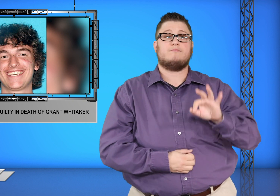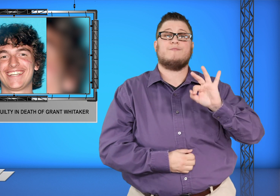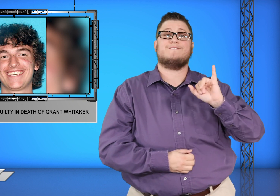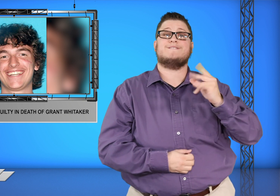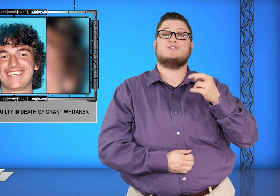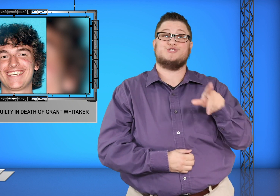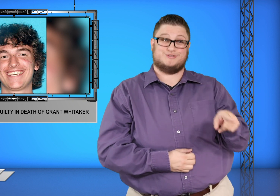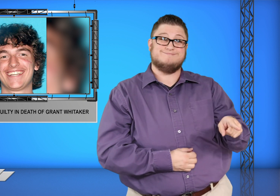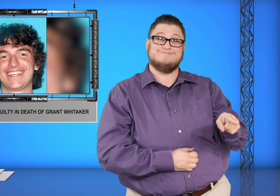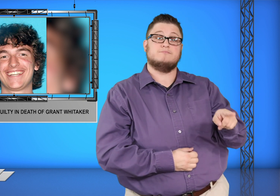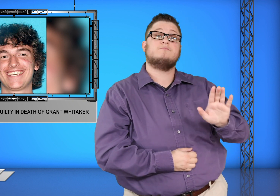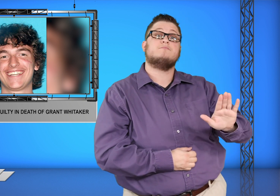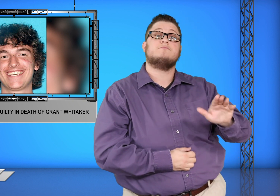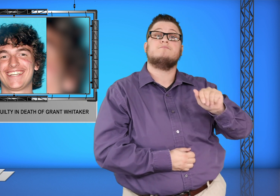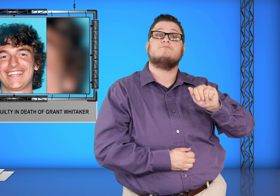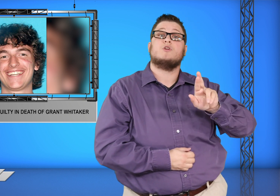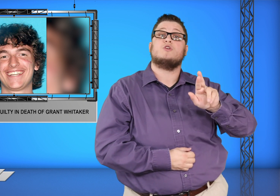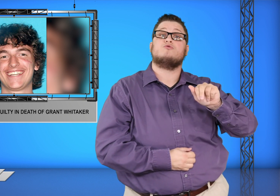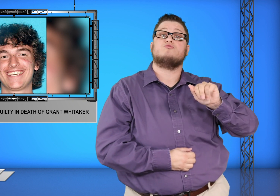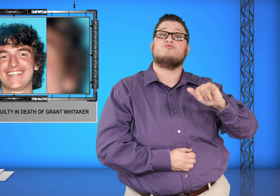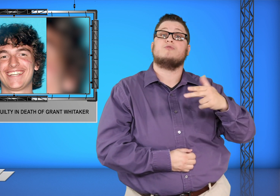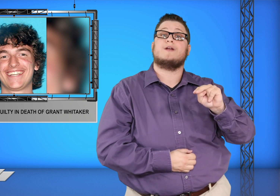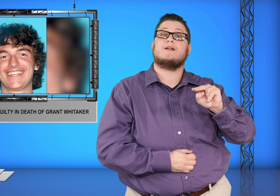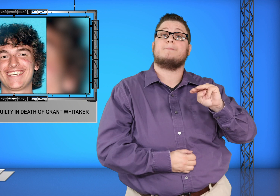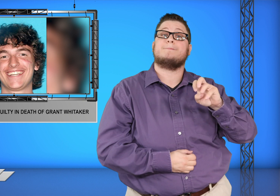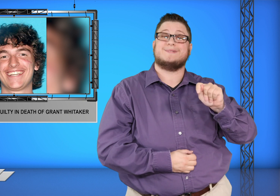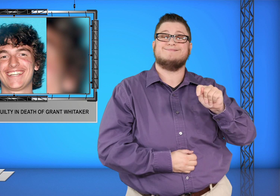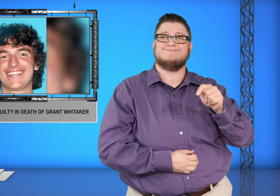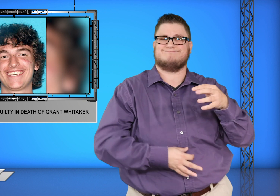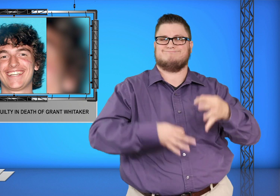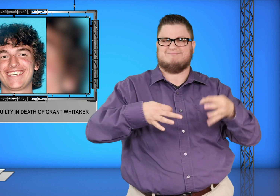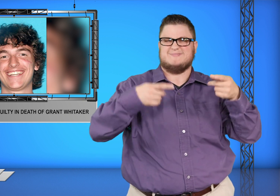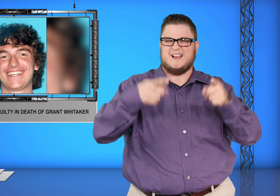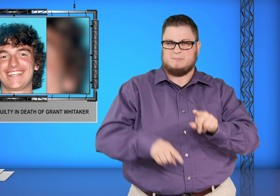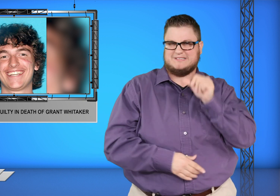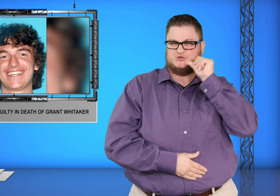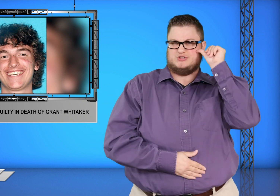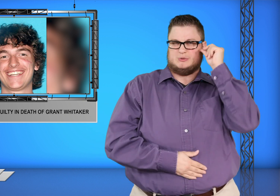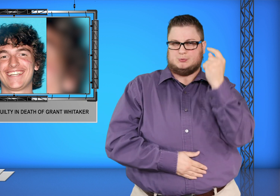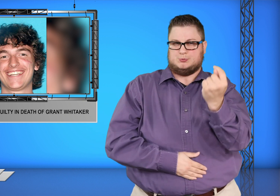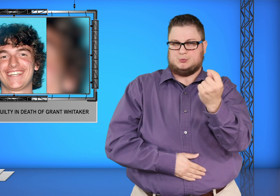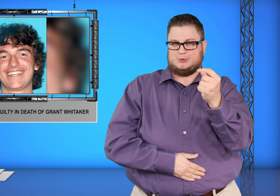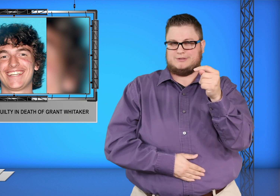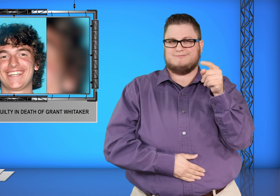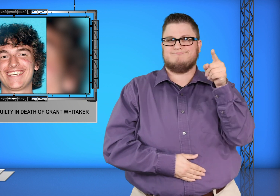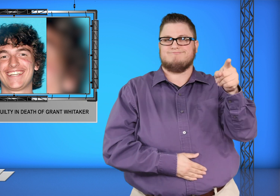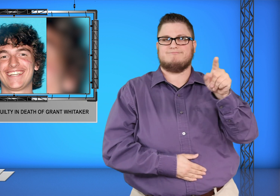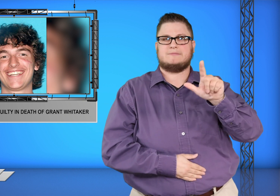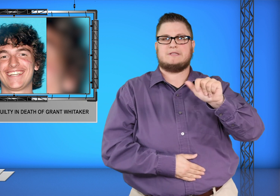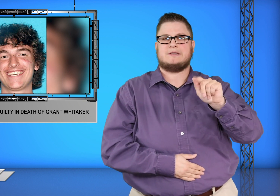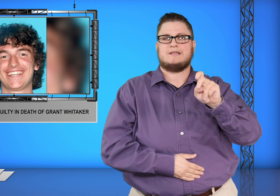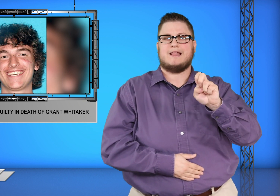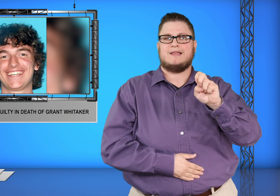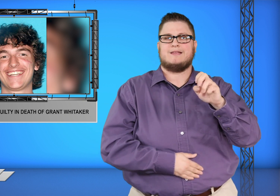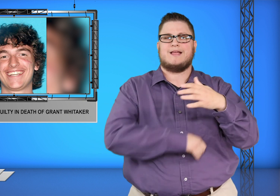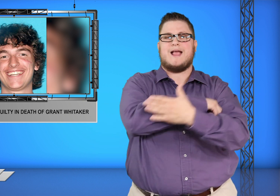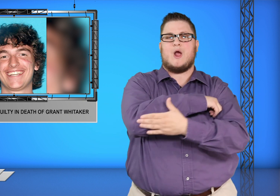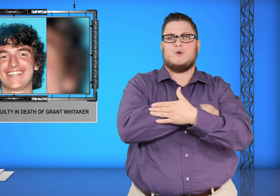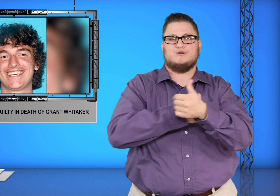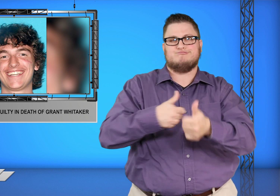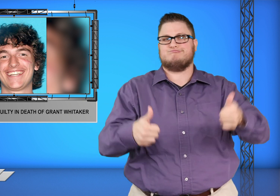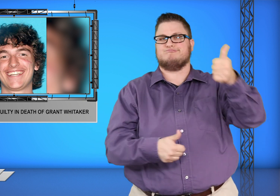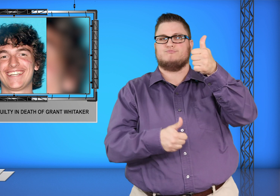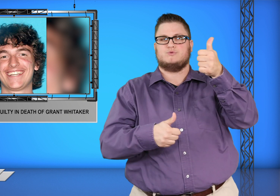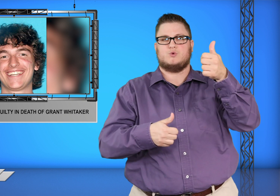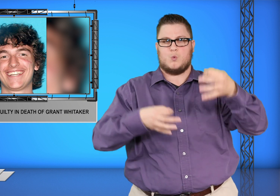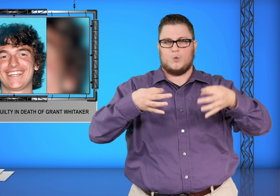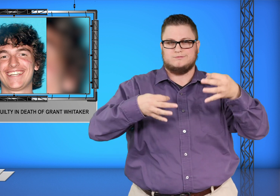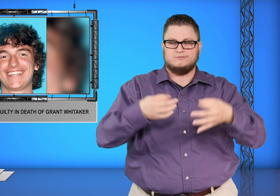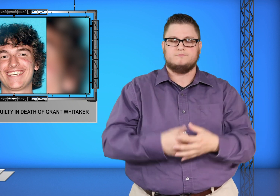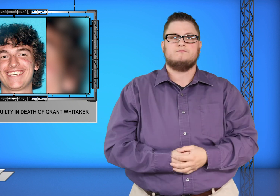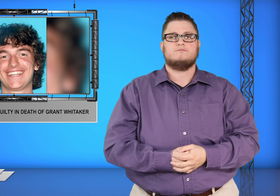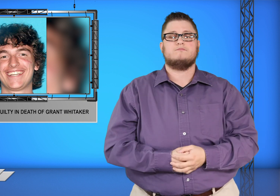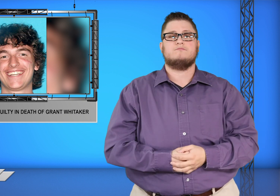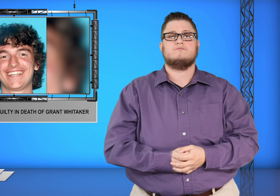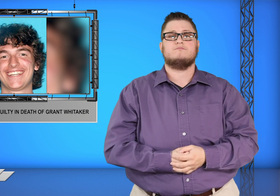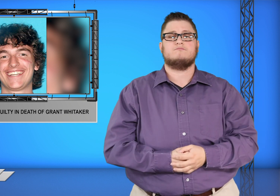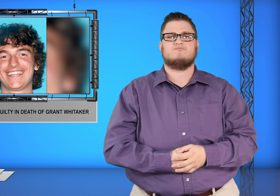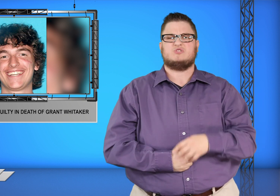Fisher's arraignment hearing was held yesterday (Tuesday) at Lake County Superior Court.